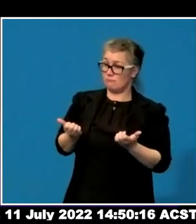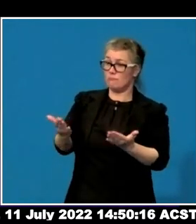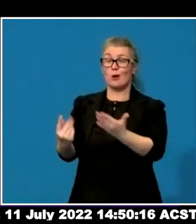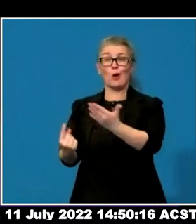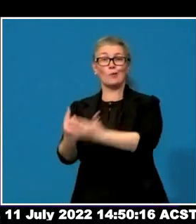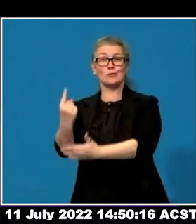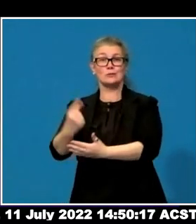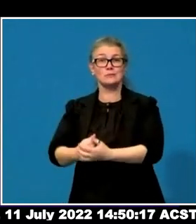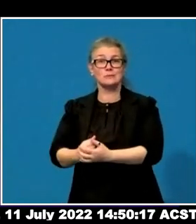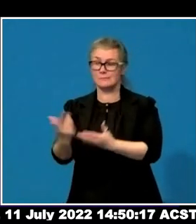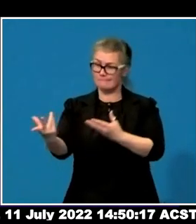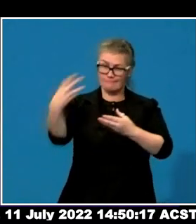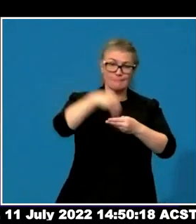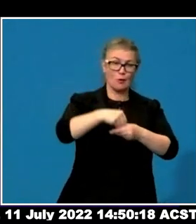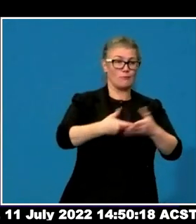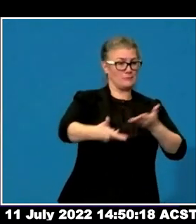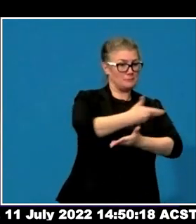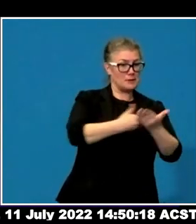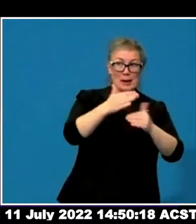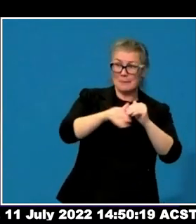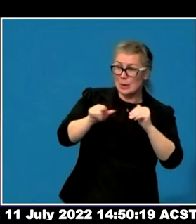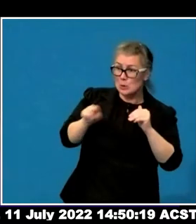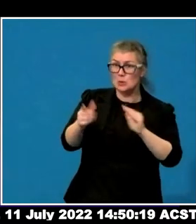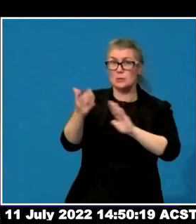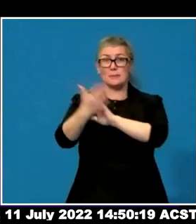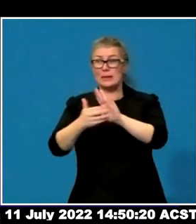conversation and drive their own priorities and have empowerment.